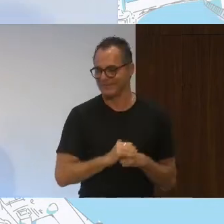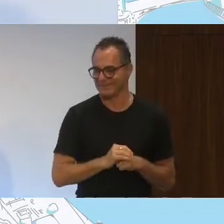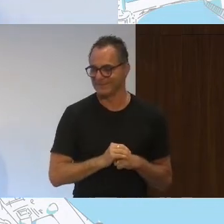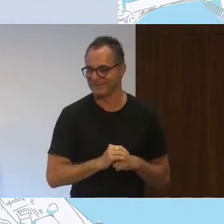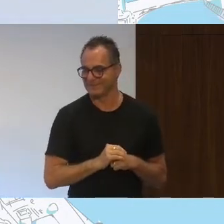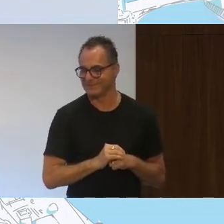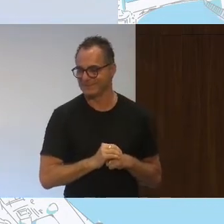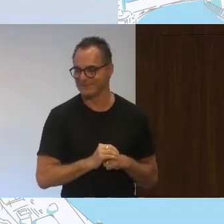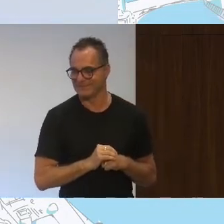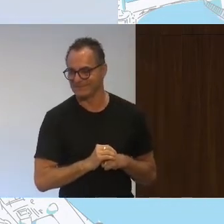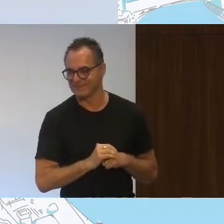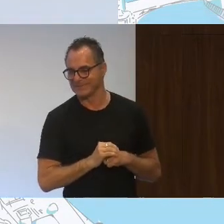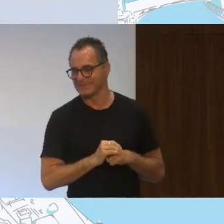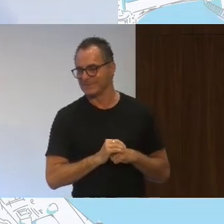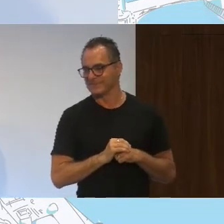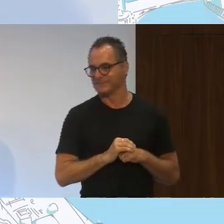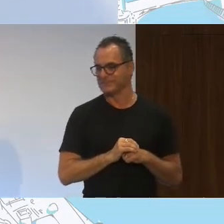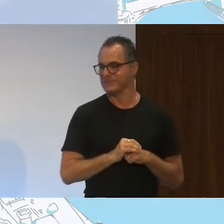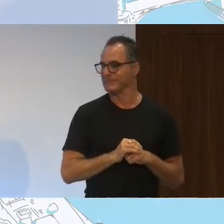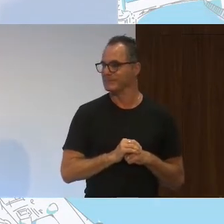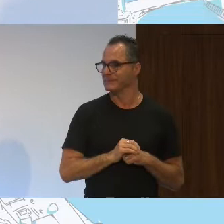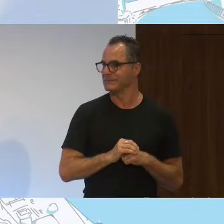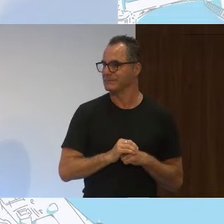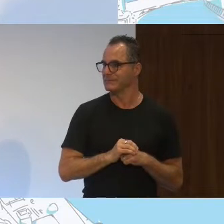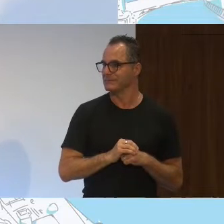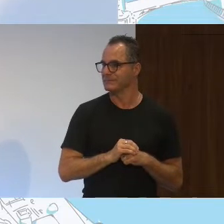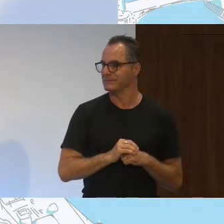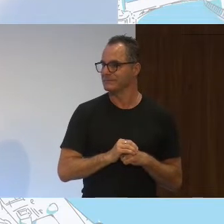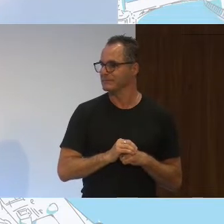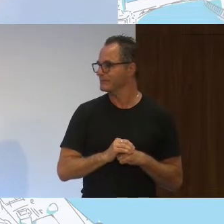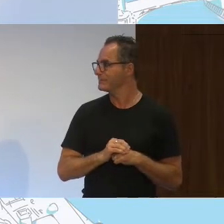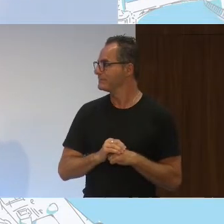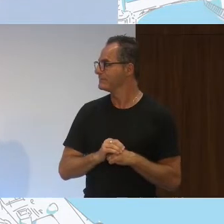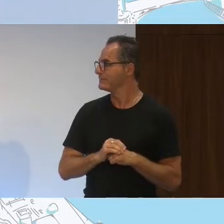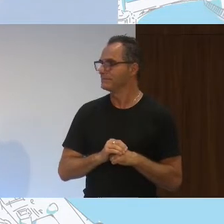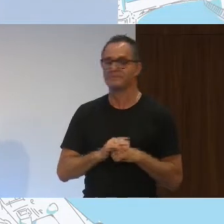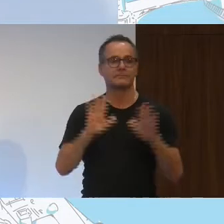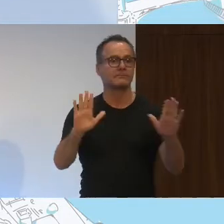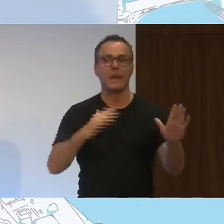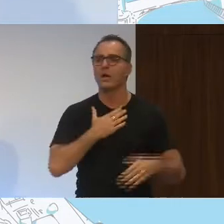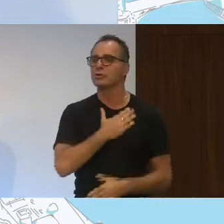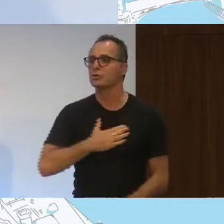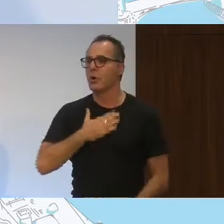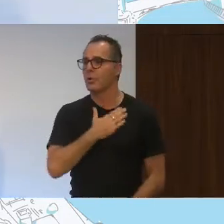Sorry? Yes, we should shouldn't we? Apologies. I we had intended to do this